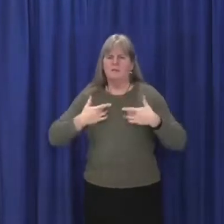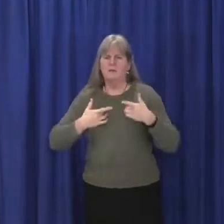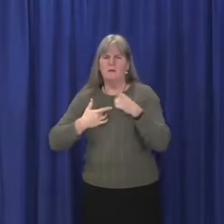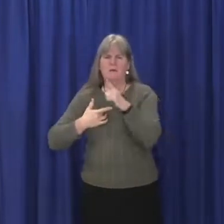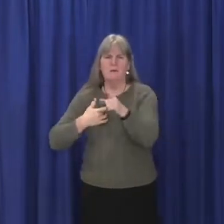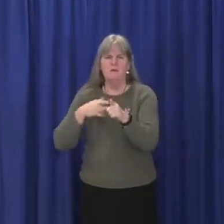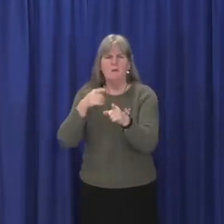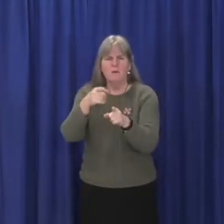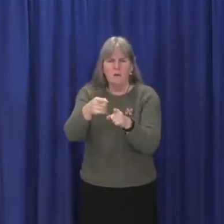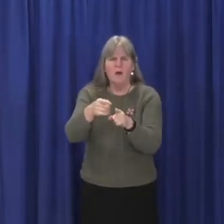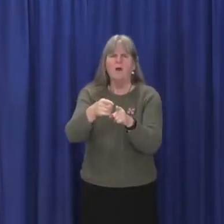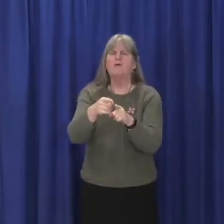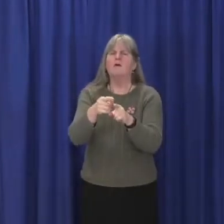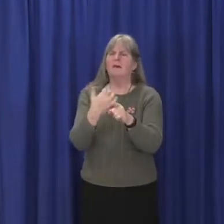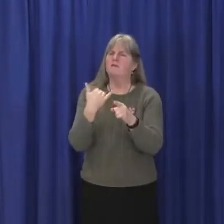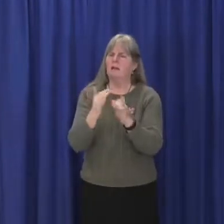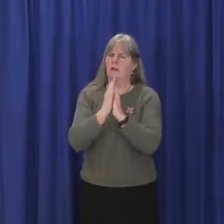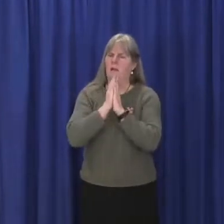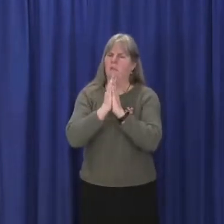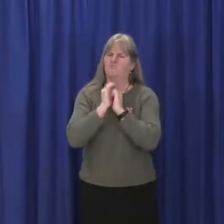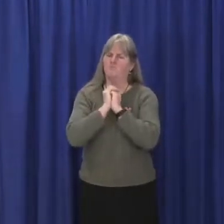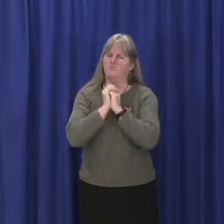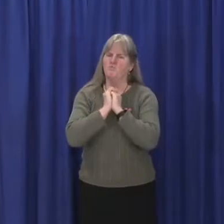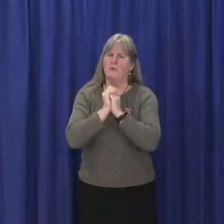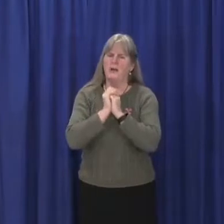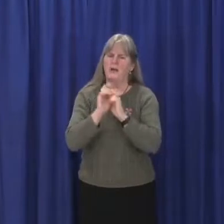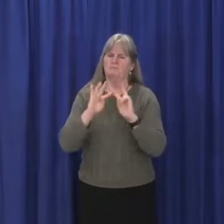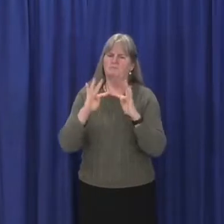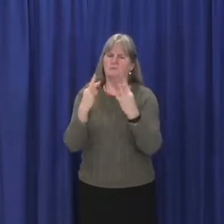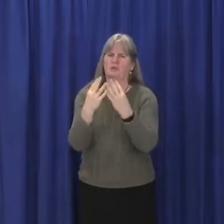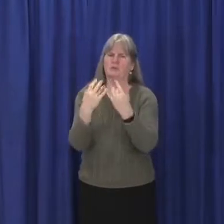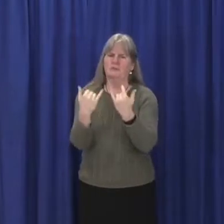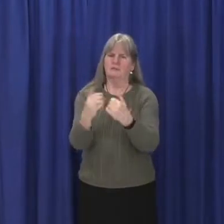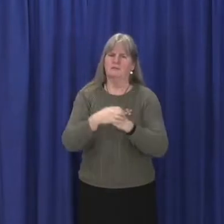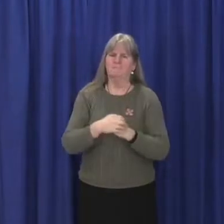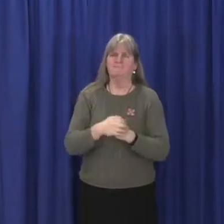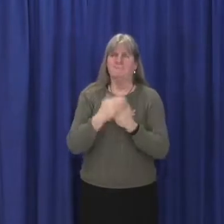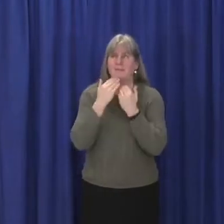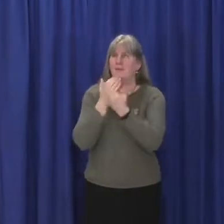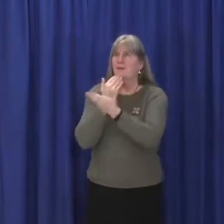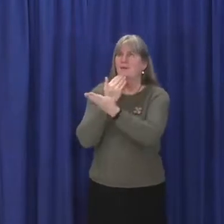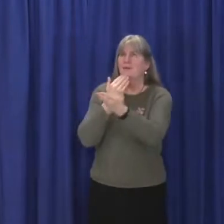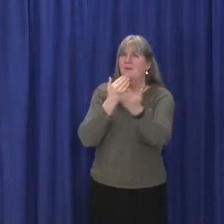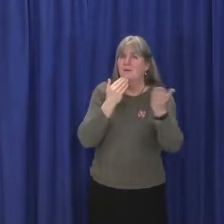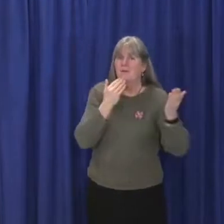a prayer circle today. So thank you to all of those who are doing their part.